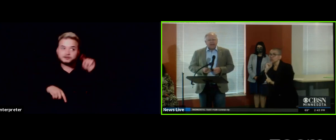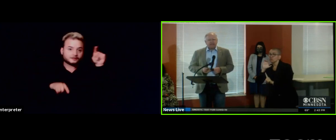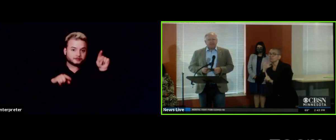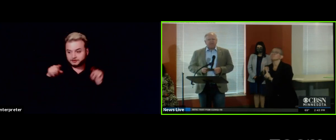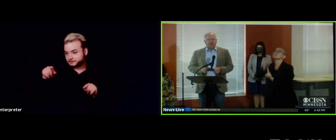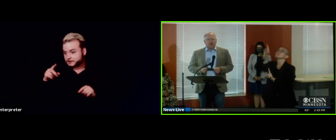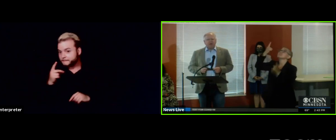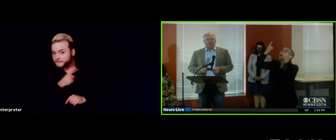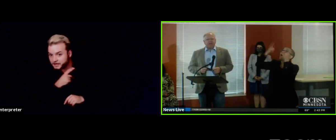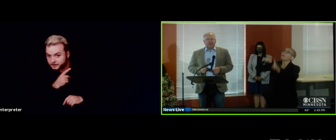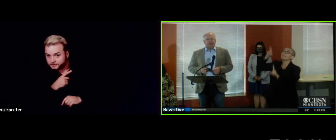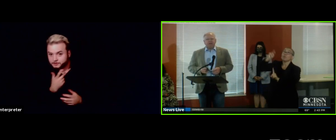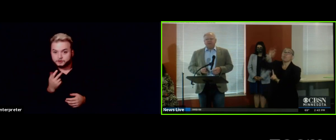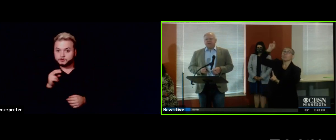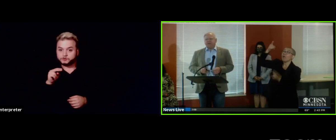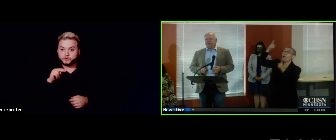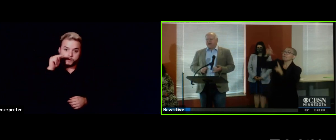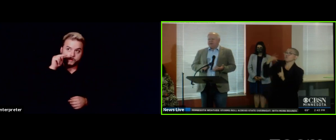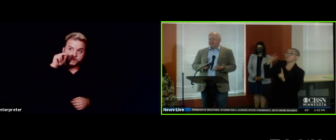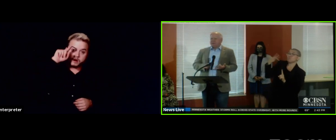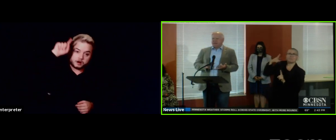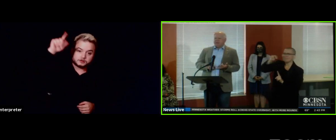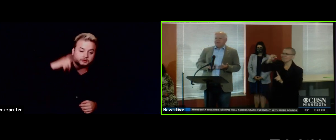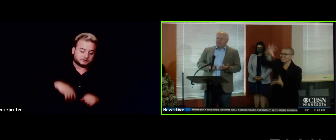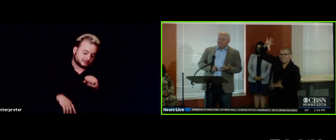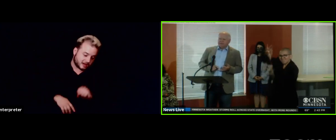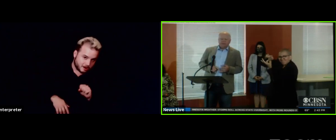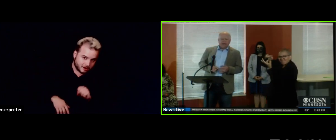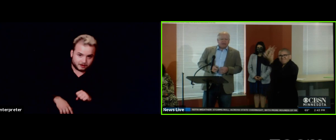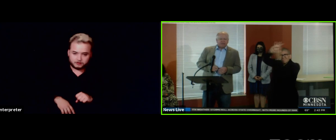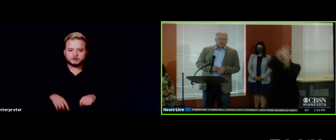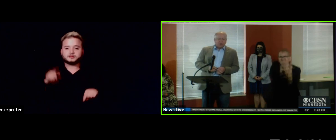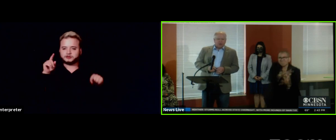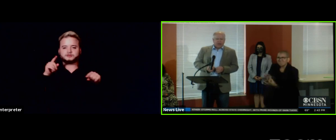simply false and it's a narrative that is divine designed to do by us so we'll figure